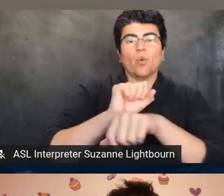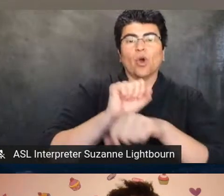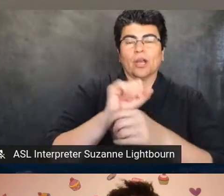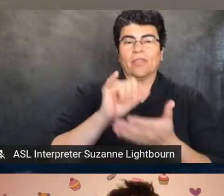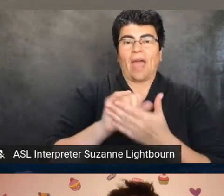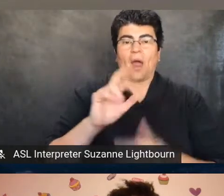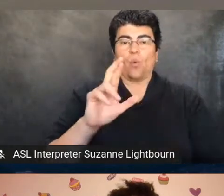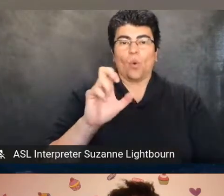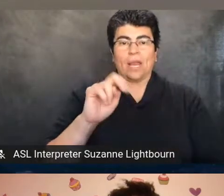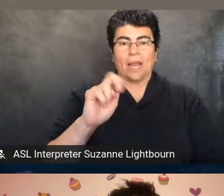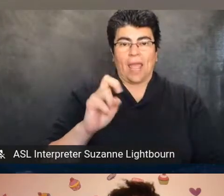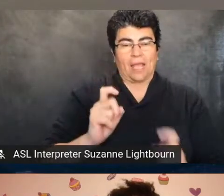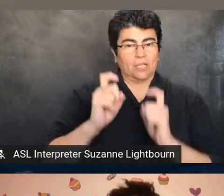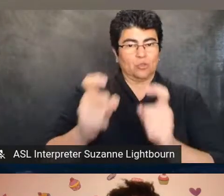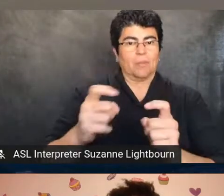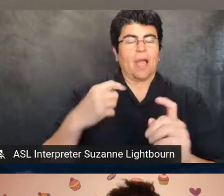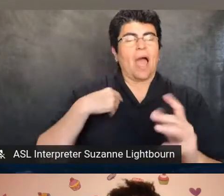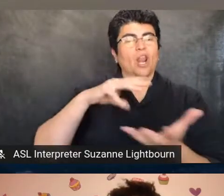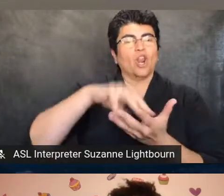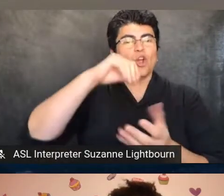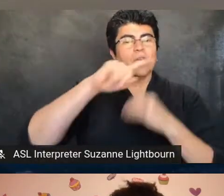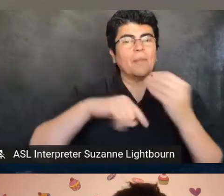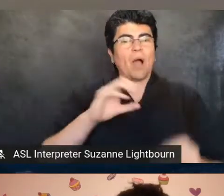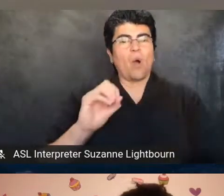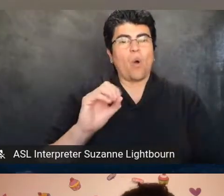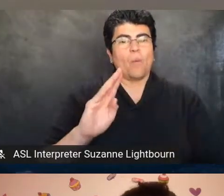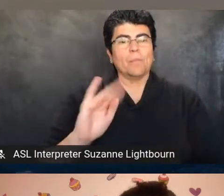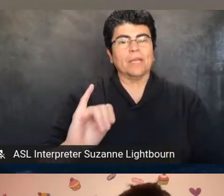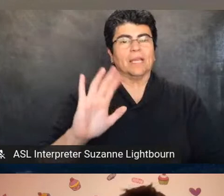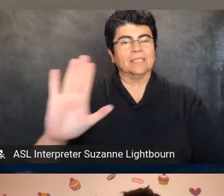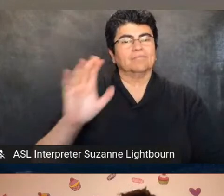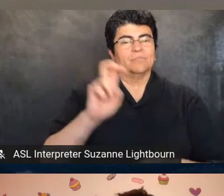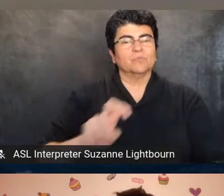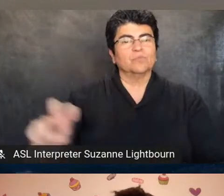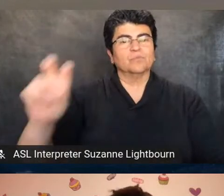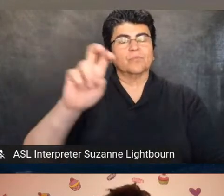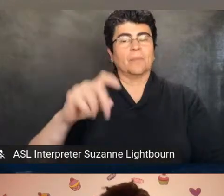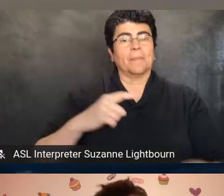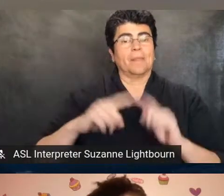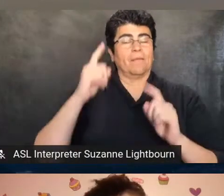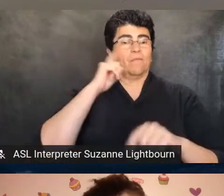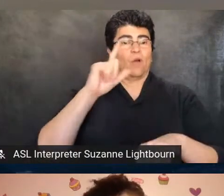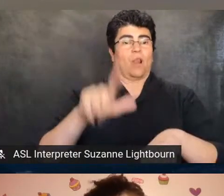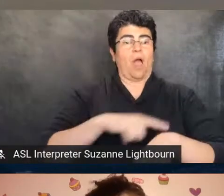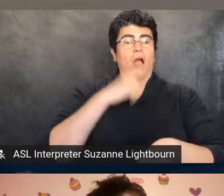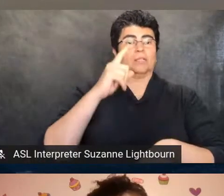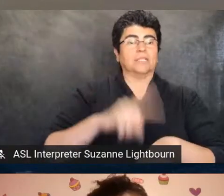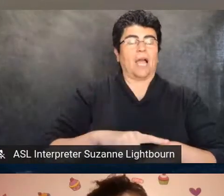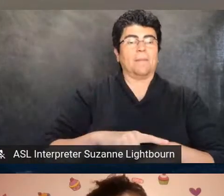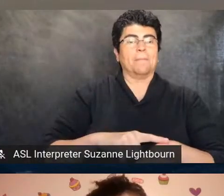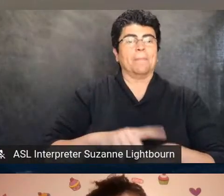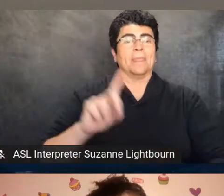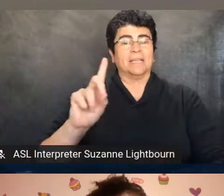and then to learn more about Obi's journey. But for a long time, disabled,